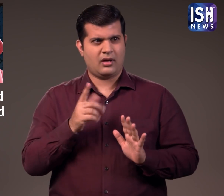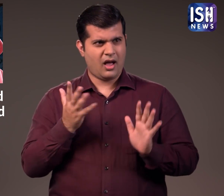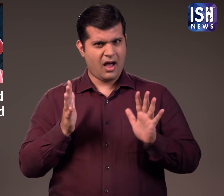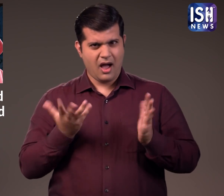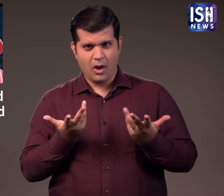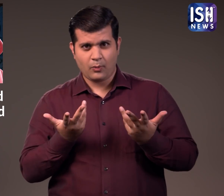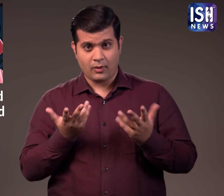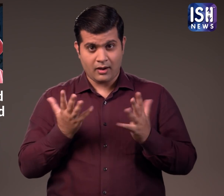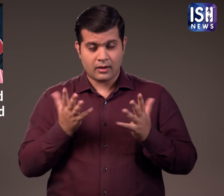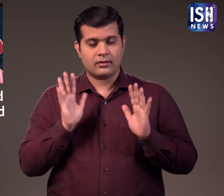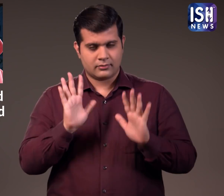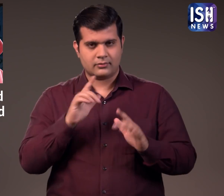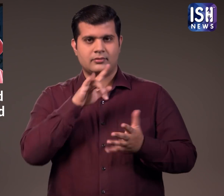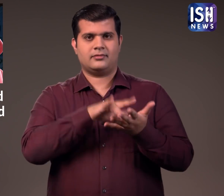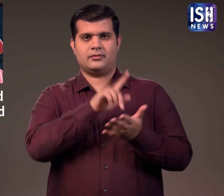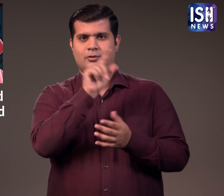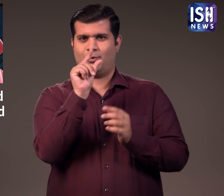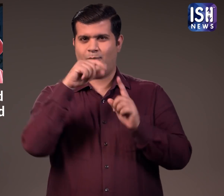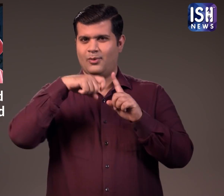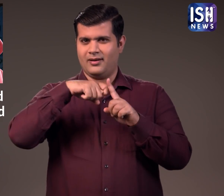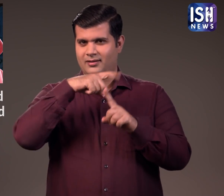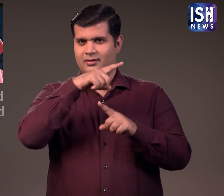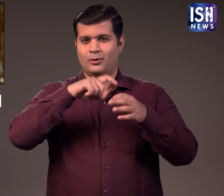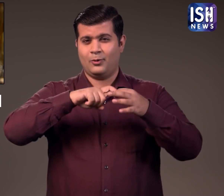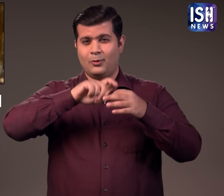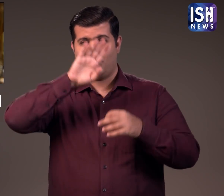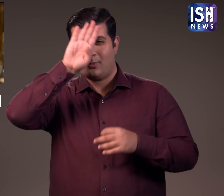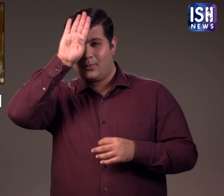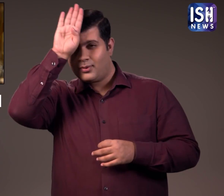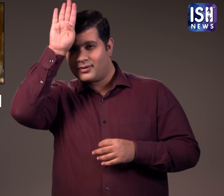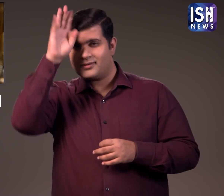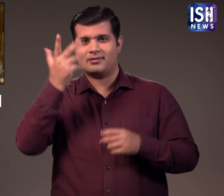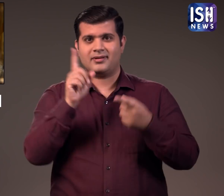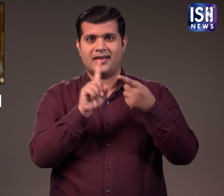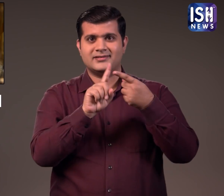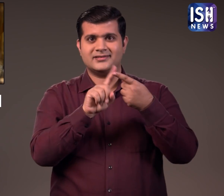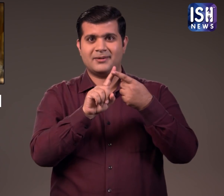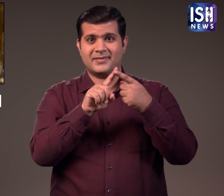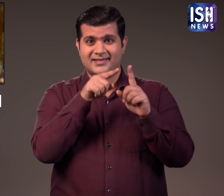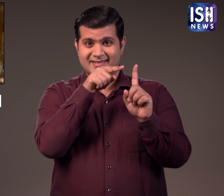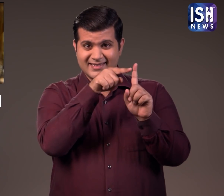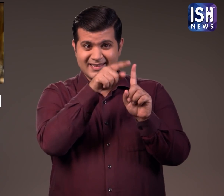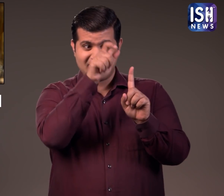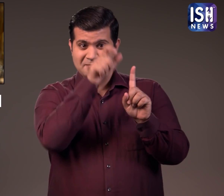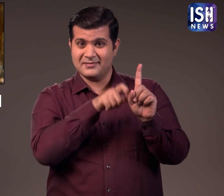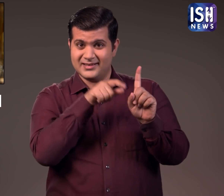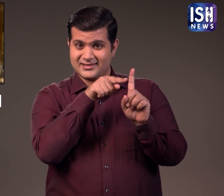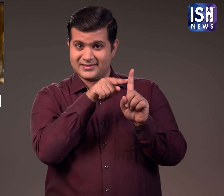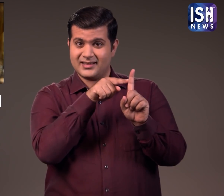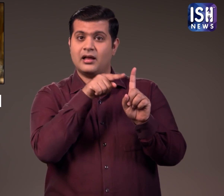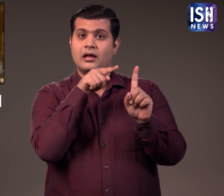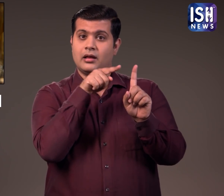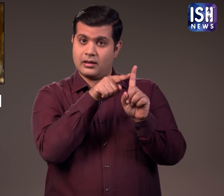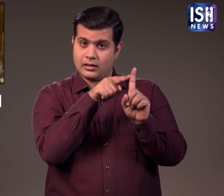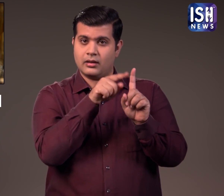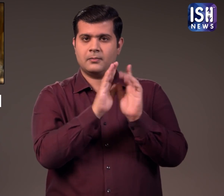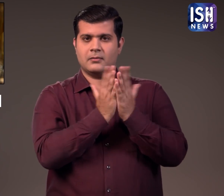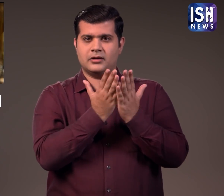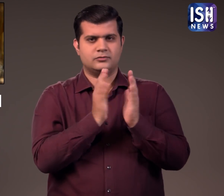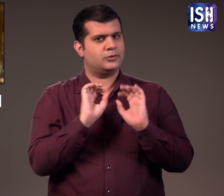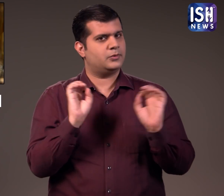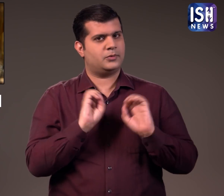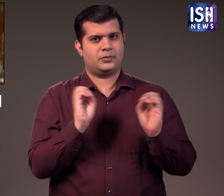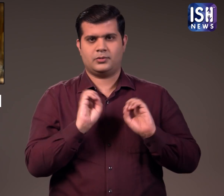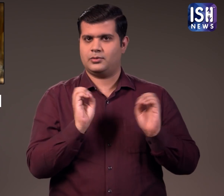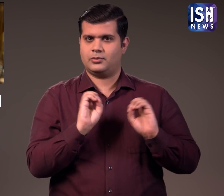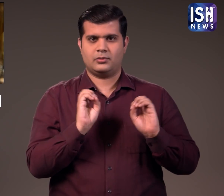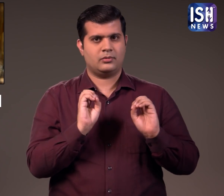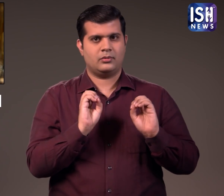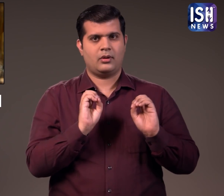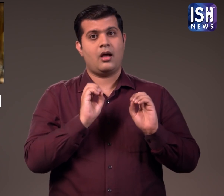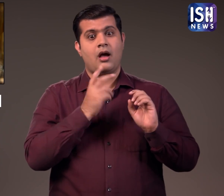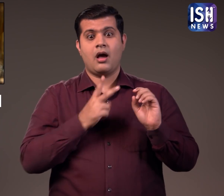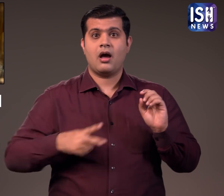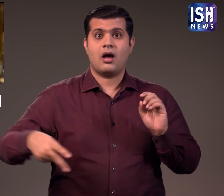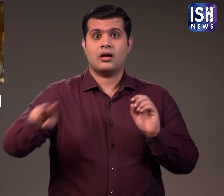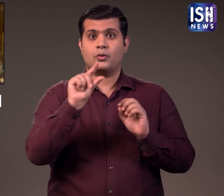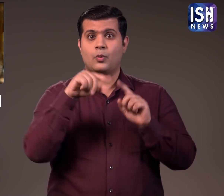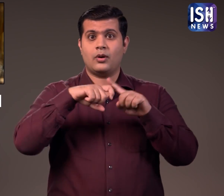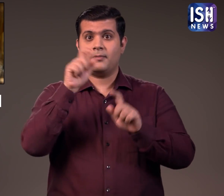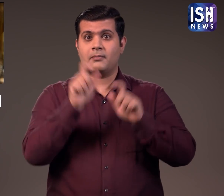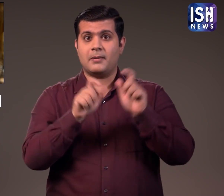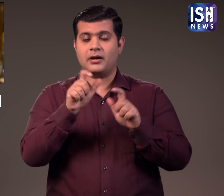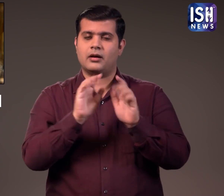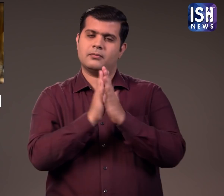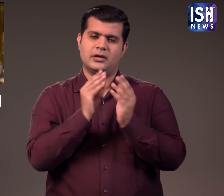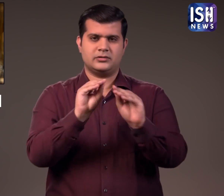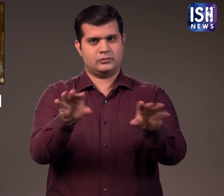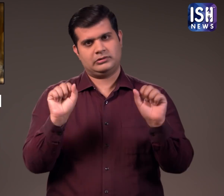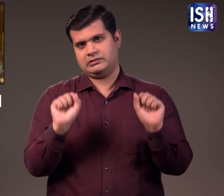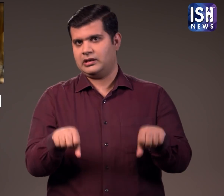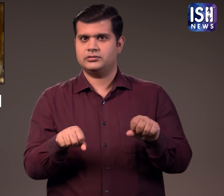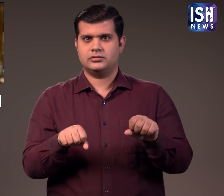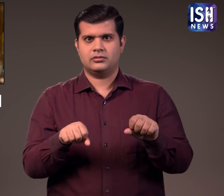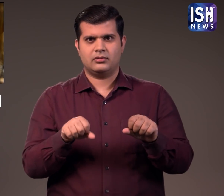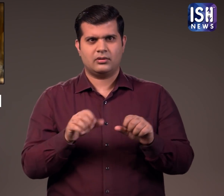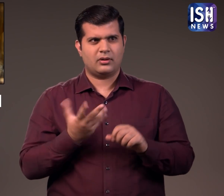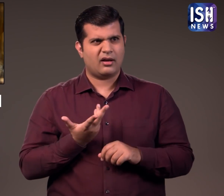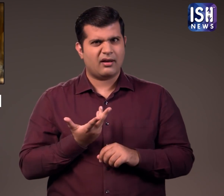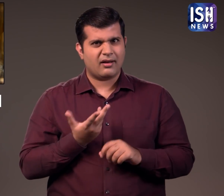British Queen Elizabeth ll is the only person in the world who does not need a passport but british citizens need a passport.